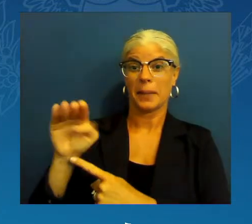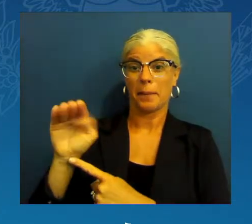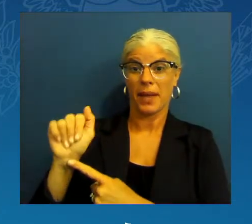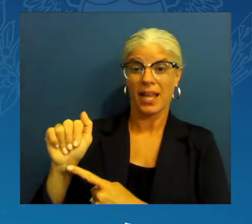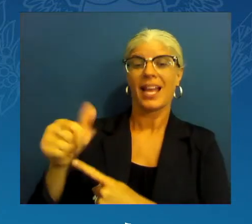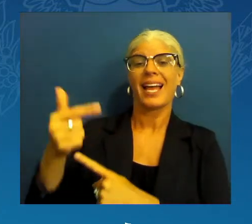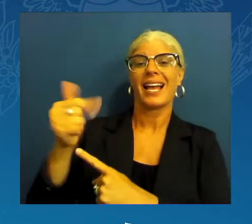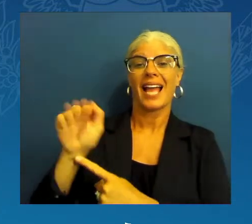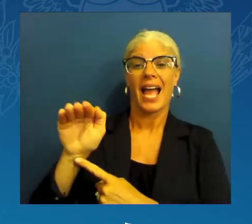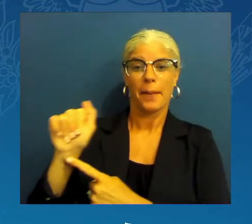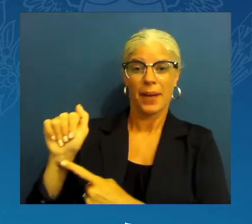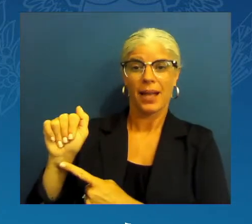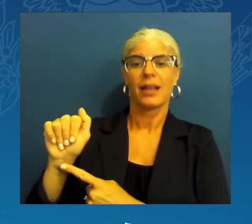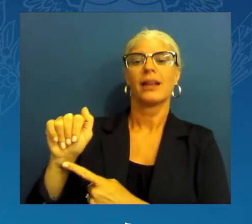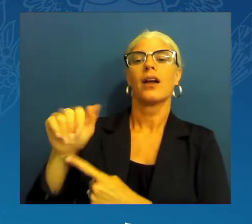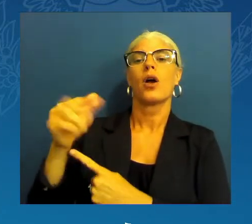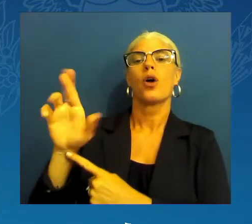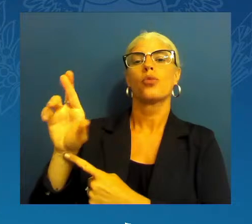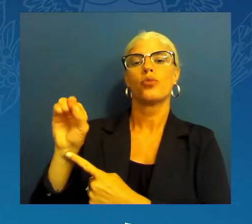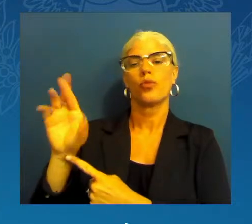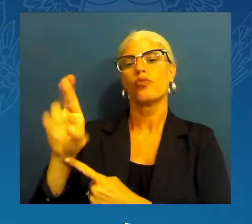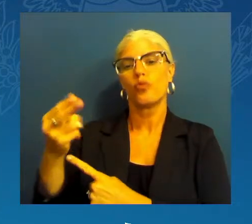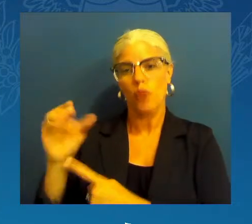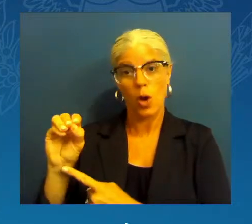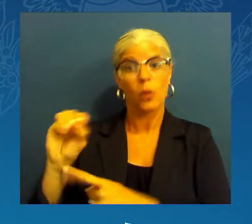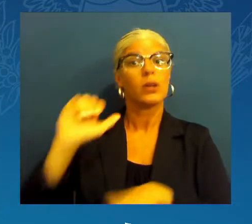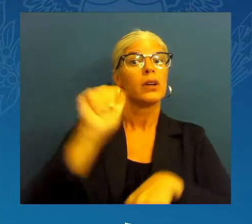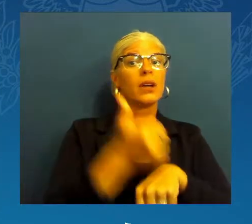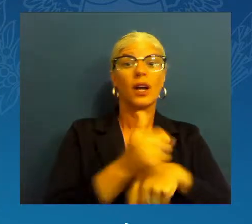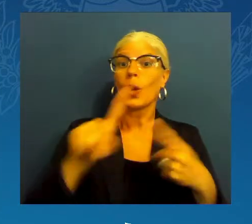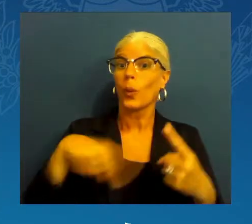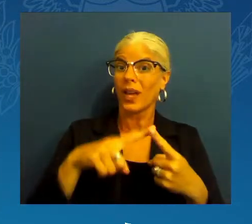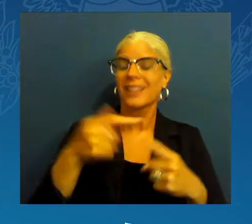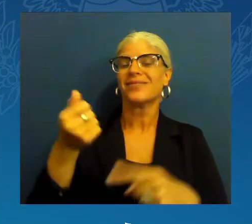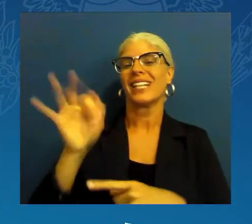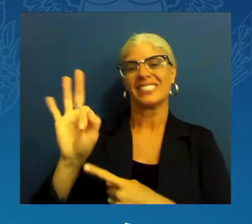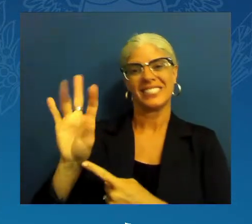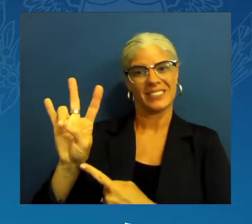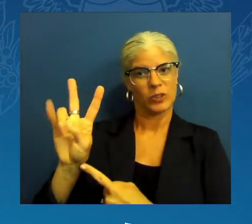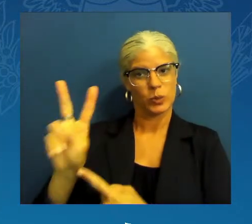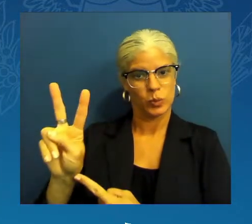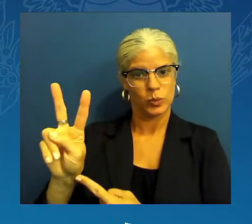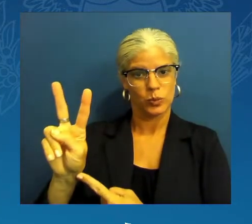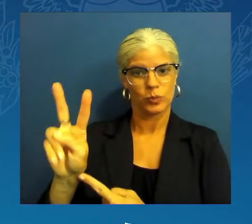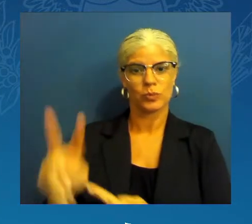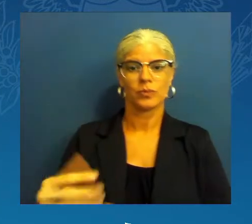by seven trailblazing educators. The Global Sisterhood has remained committed